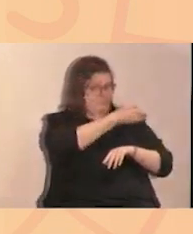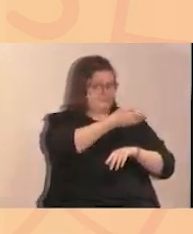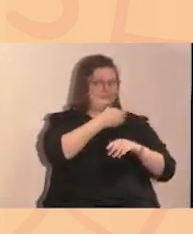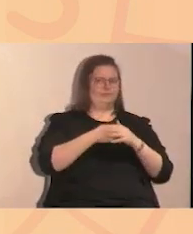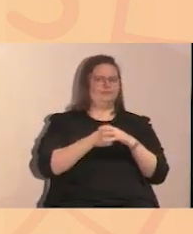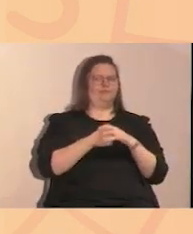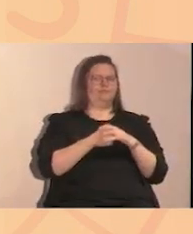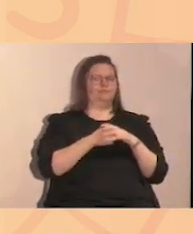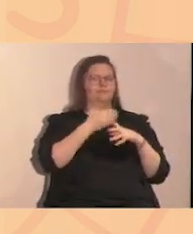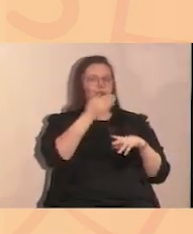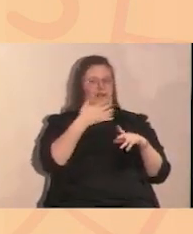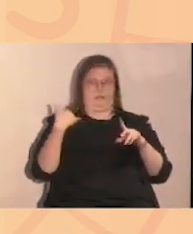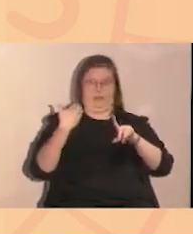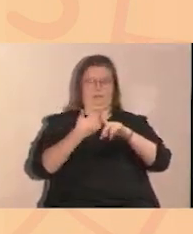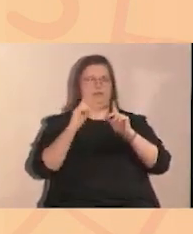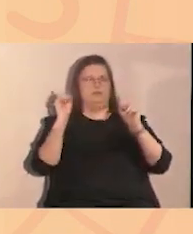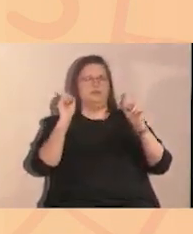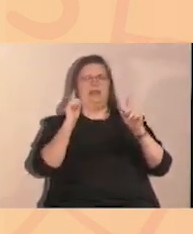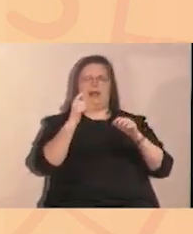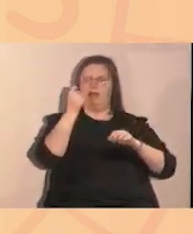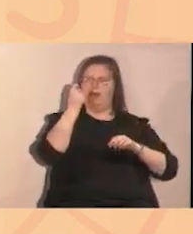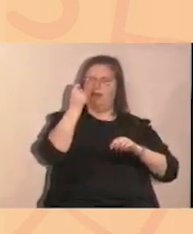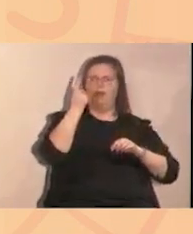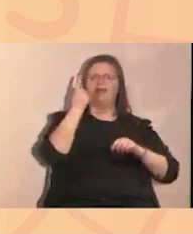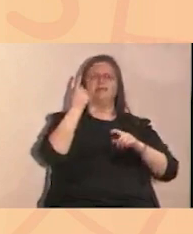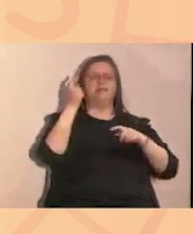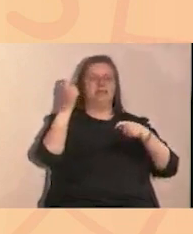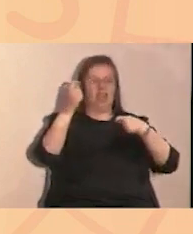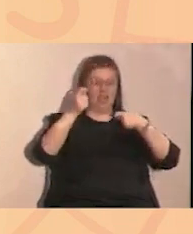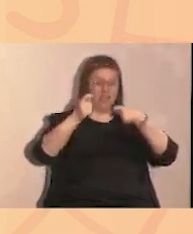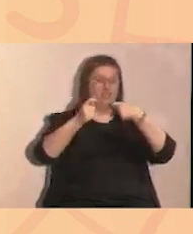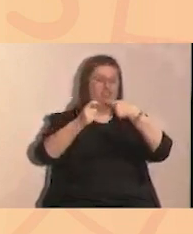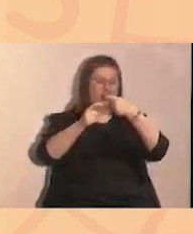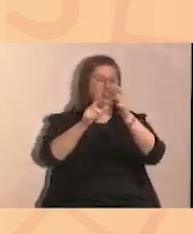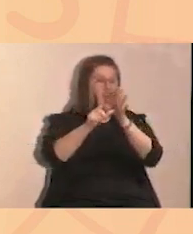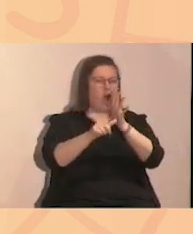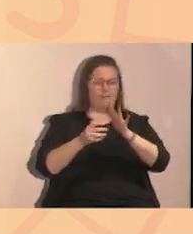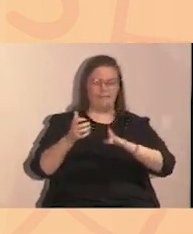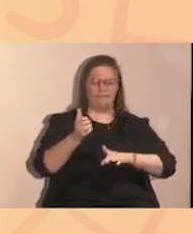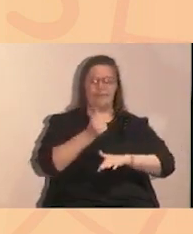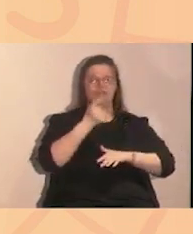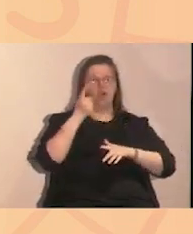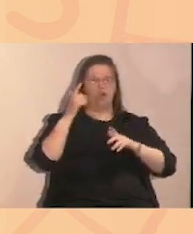And that's kind of where we've got to now. This idea that change takes time, it takes time. So, in this climate catastrophe, our Country does